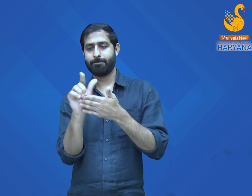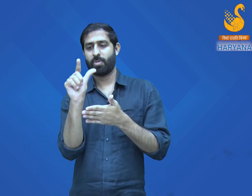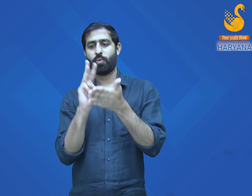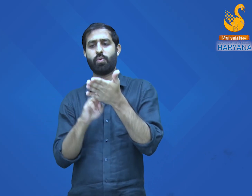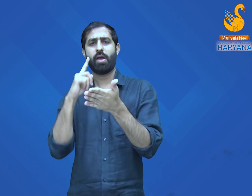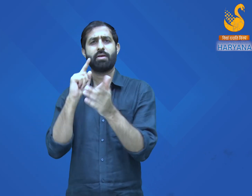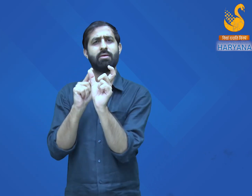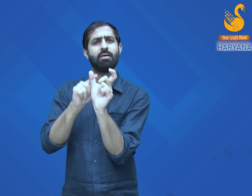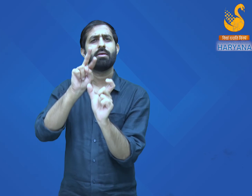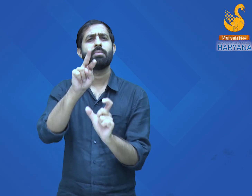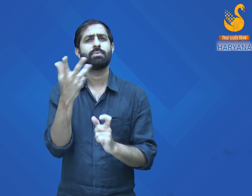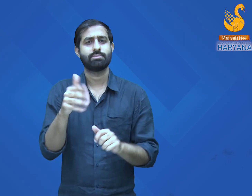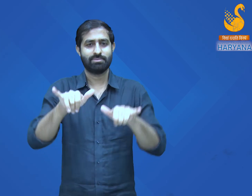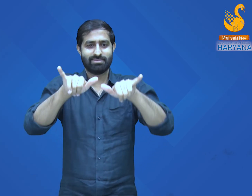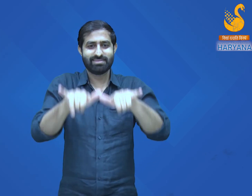and bhumi means land.